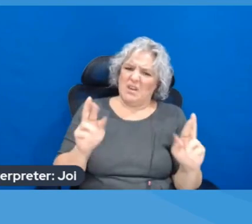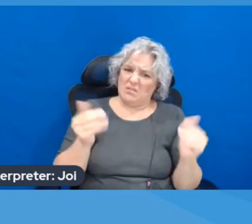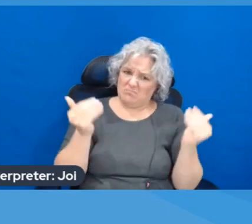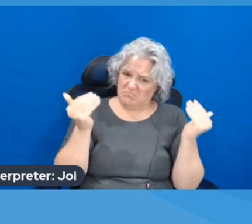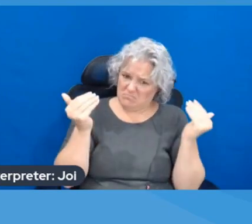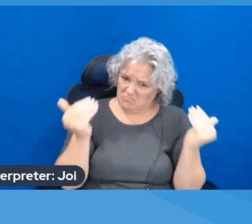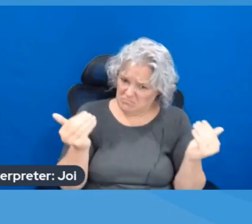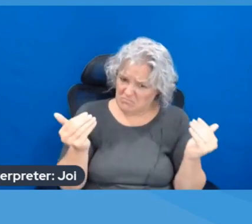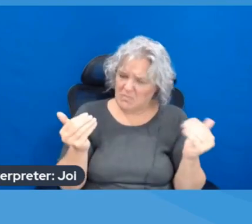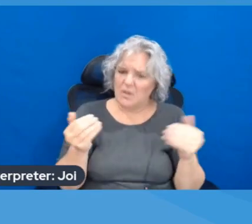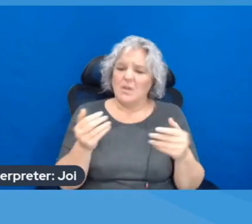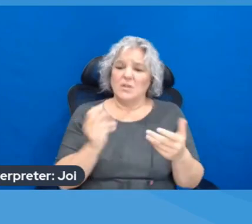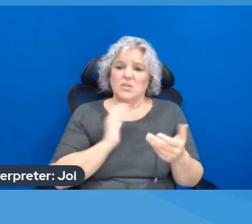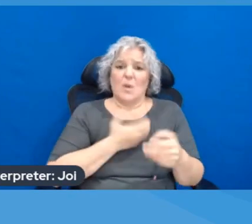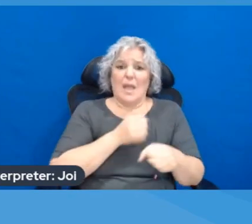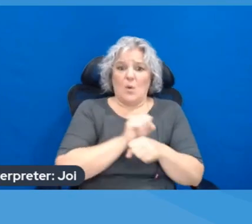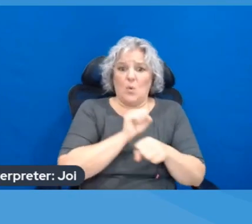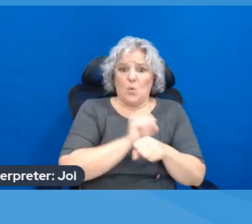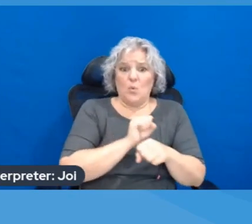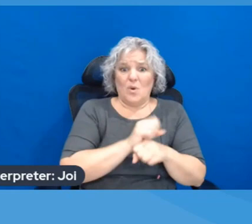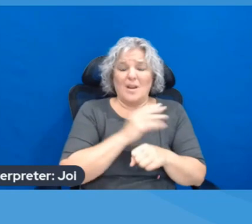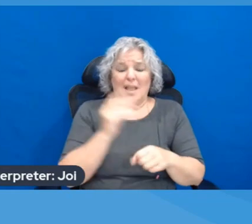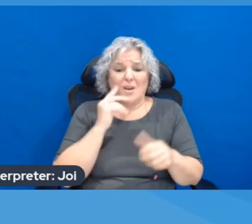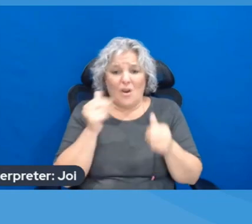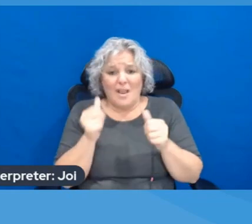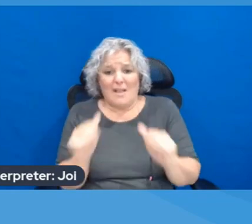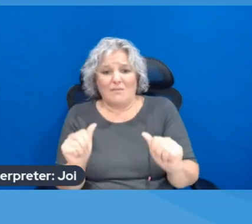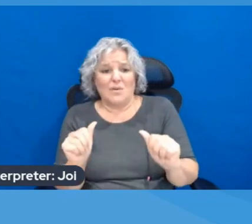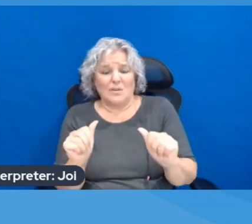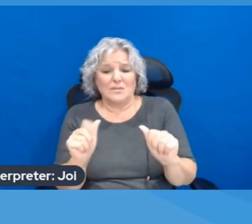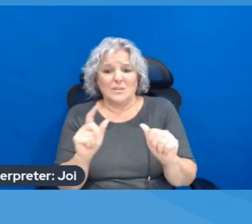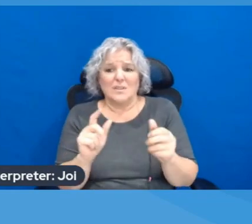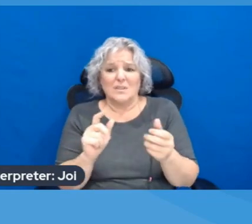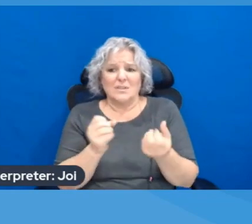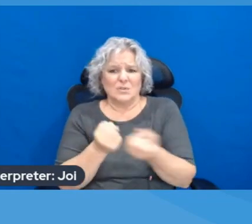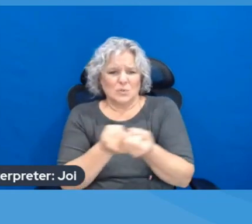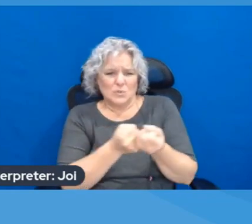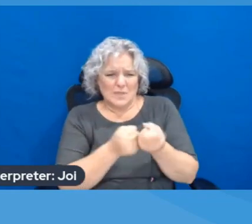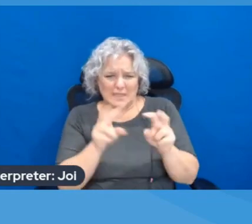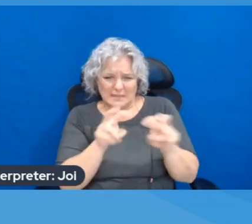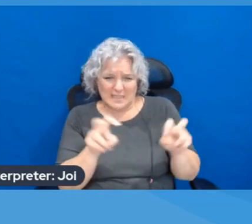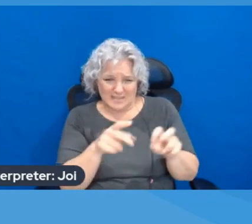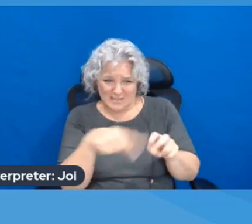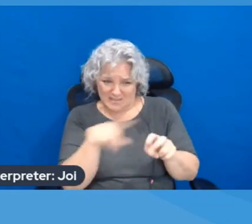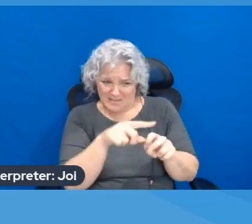as well as our racial equity efforts. Assessing readiness for equity.